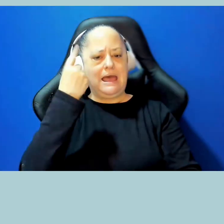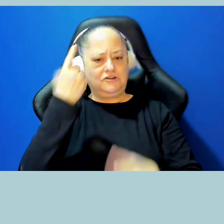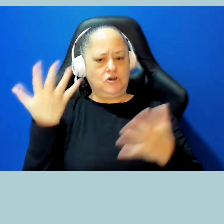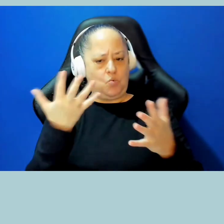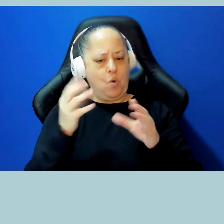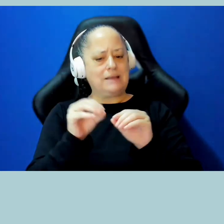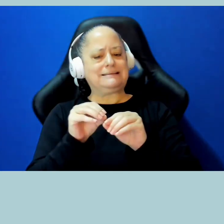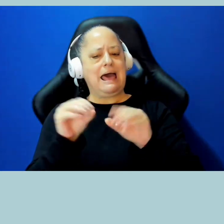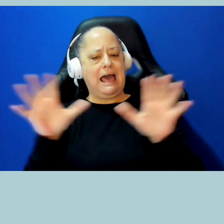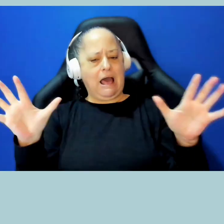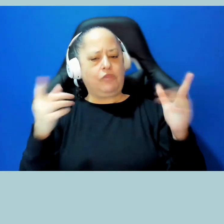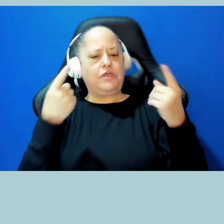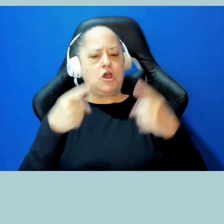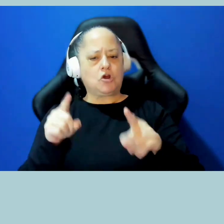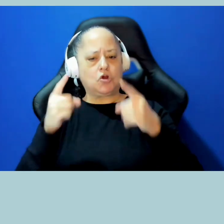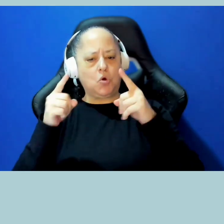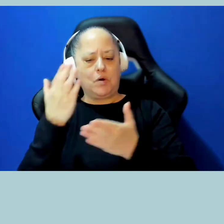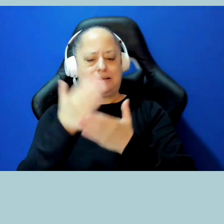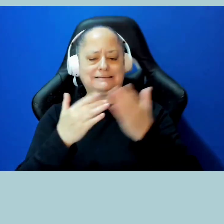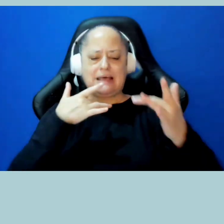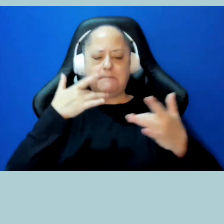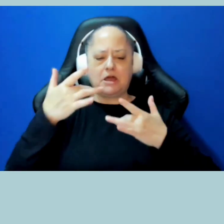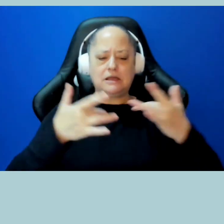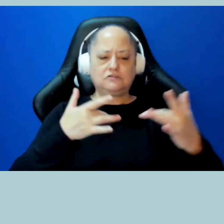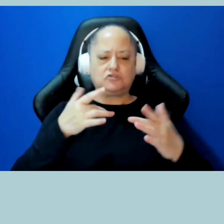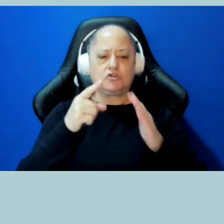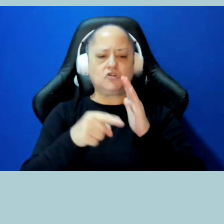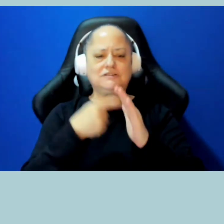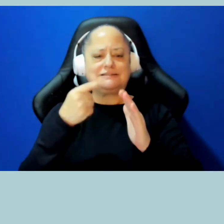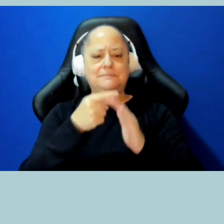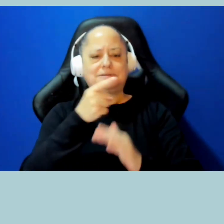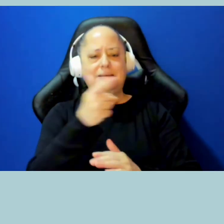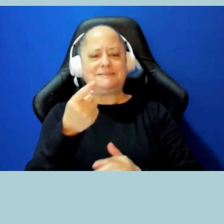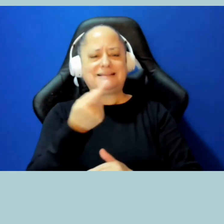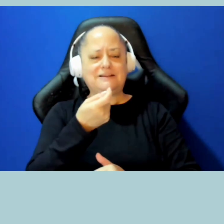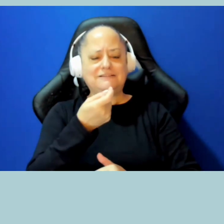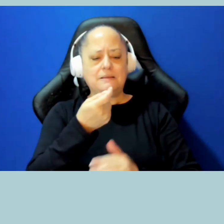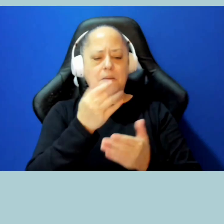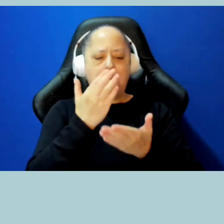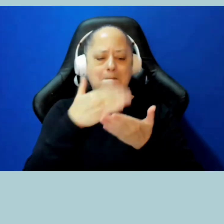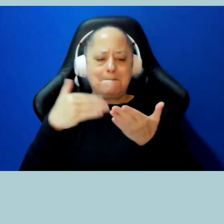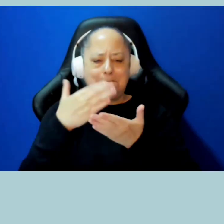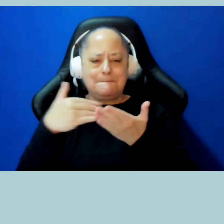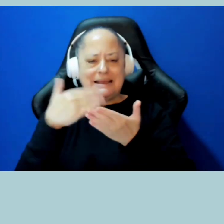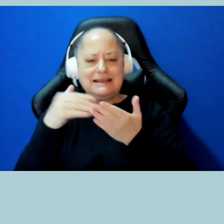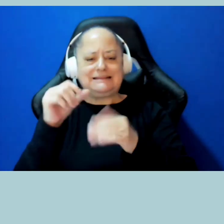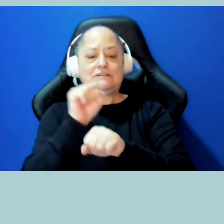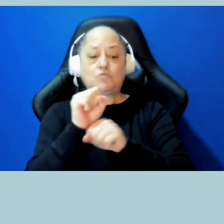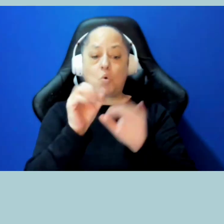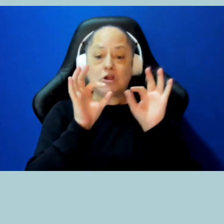on and some of the concerns and such. Sometimes there are pieces that are working well, but are portrayed